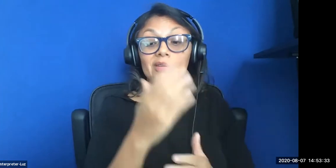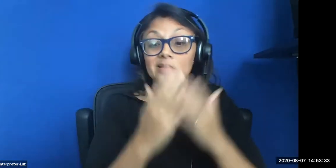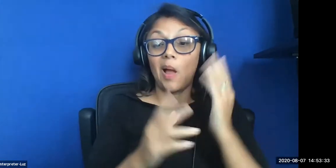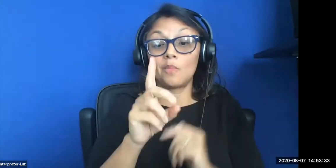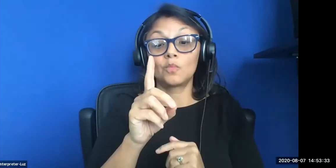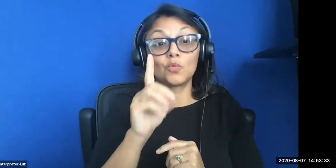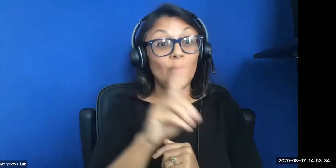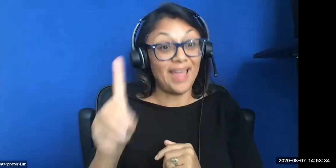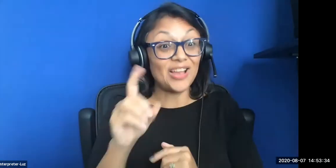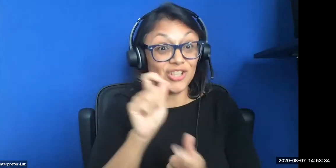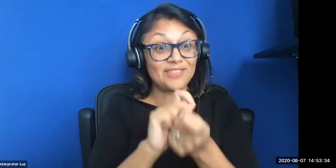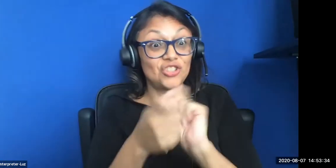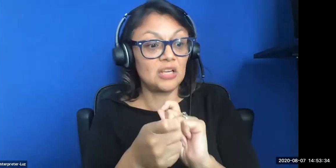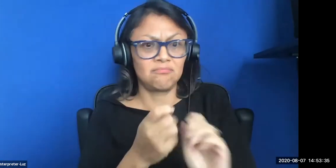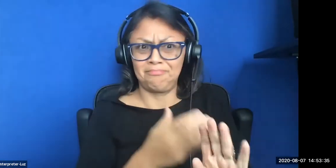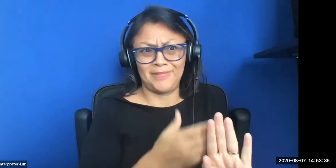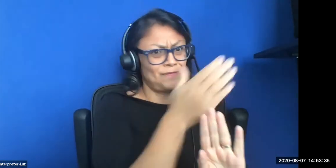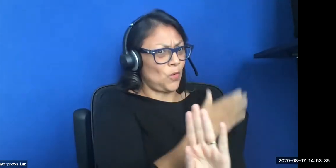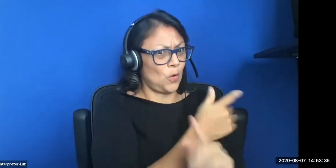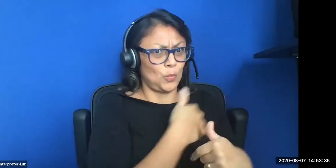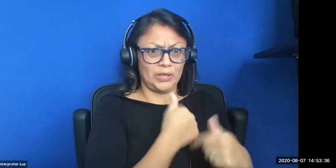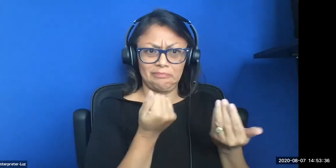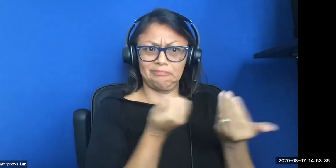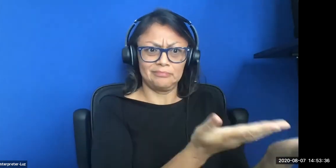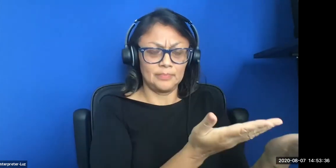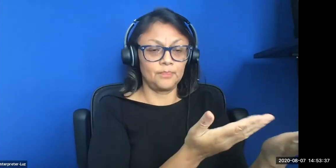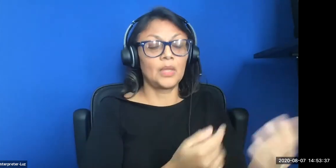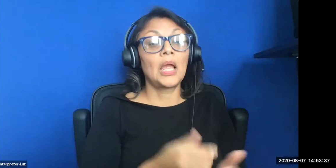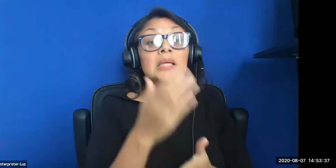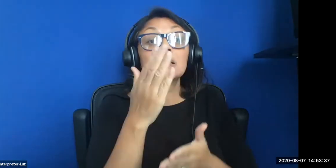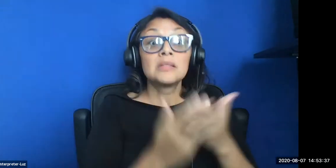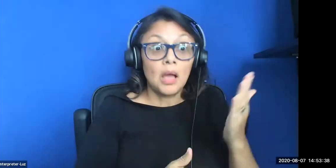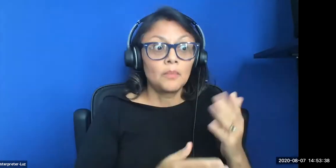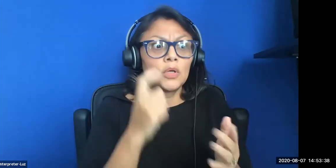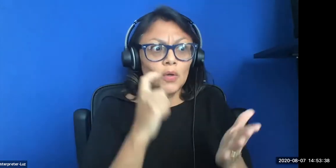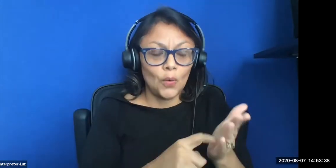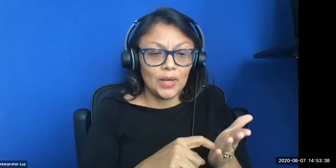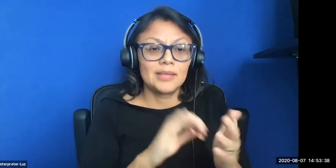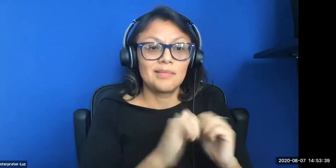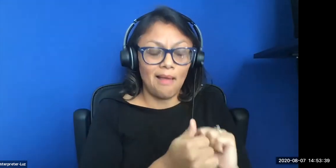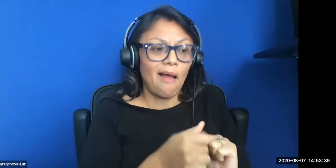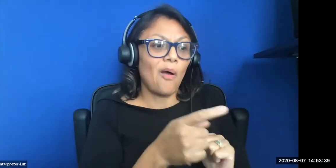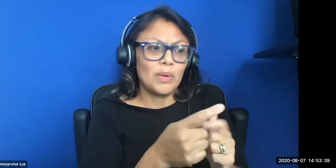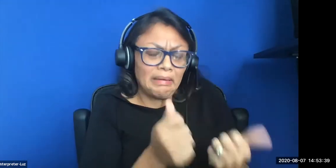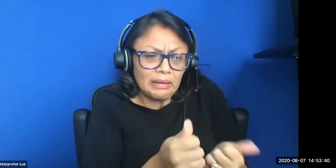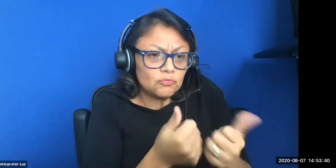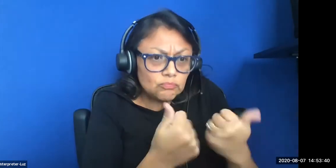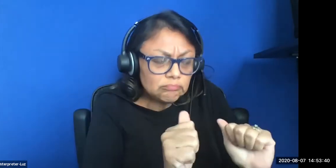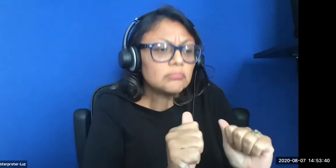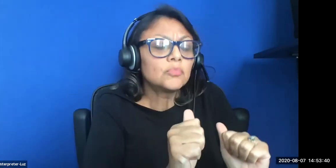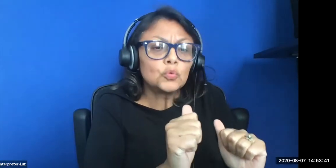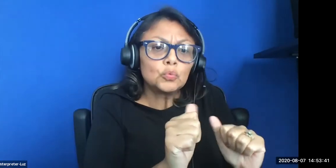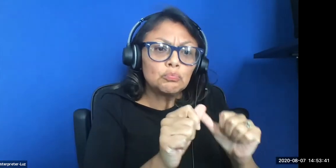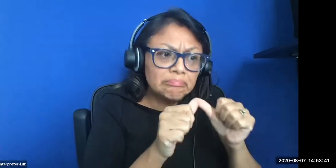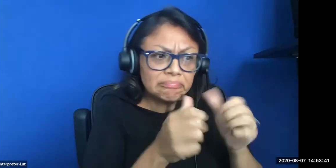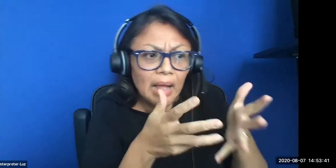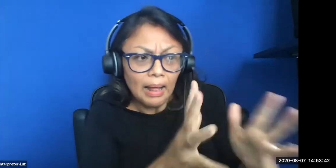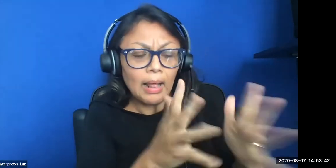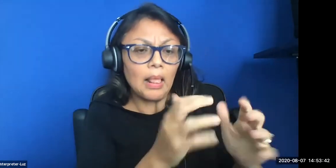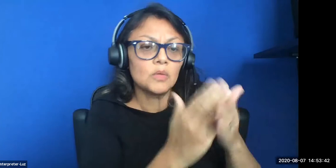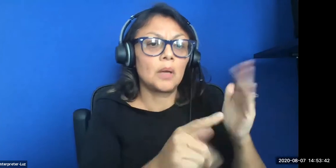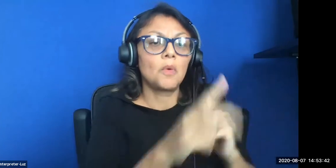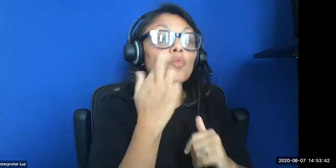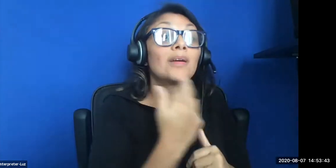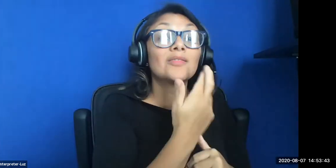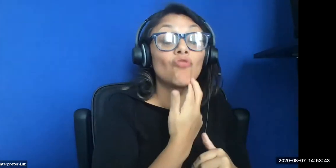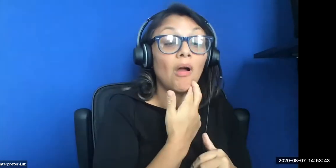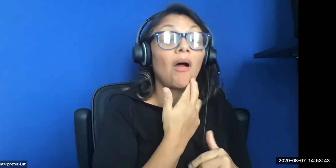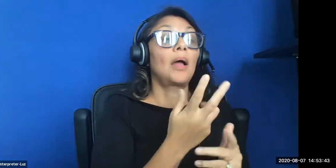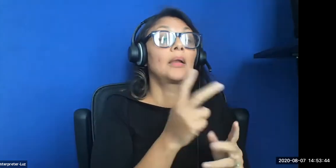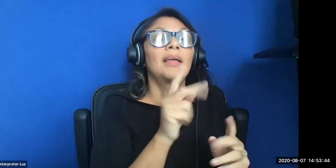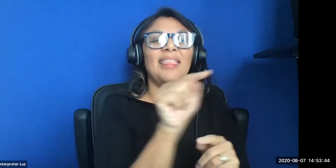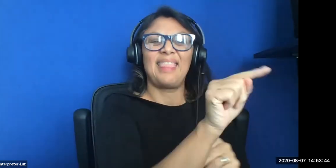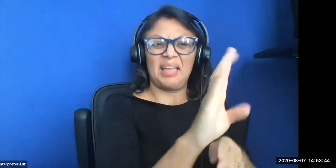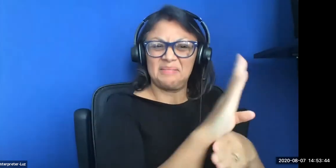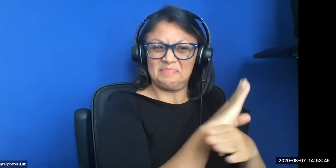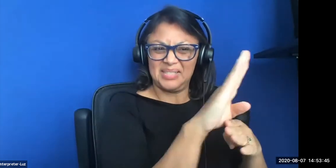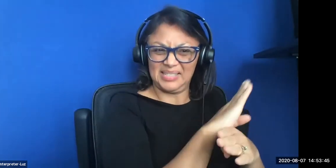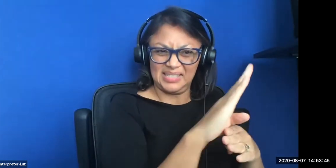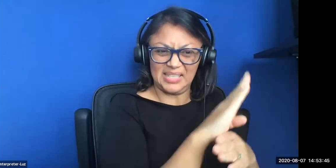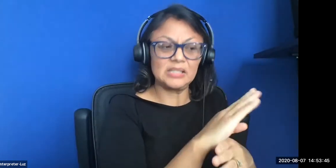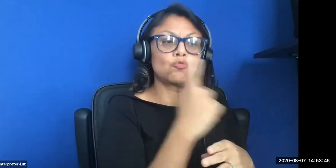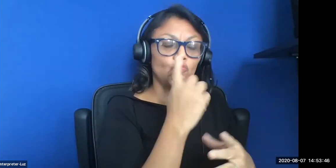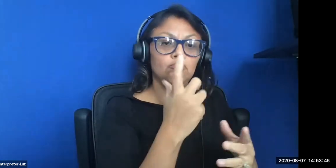Channelle Charest: And what we're seeing right now is that some of those concessions are being rolled back. And so we're looking at ways where we can continue to allow restaurants and hospitality industry to have that for free because it's